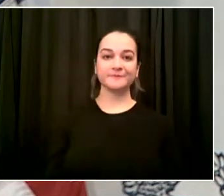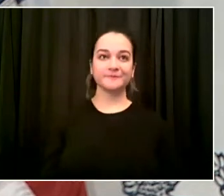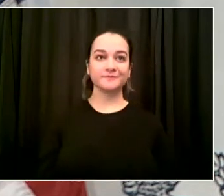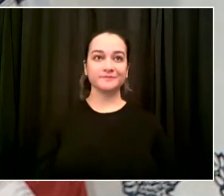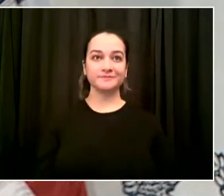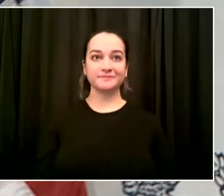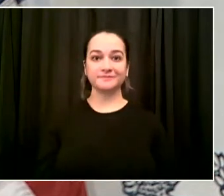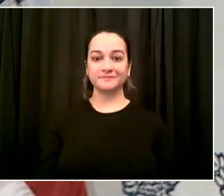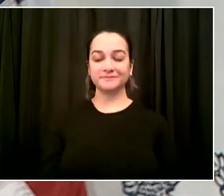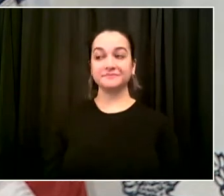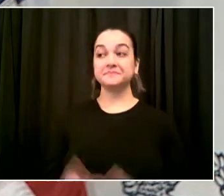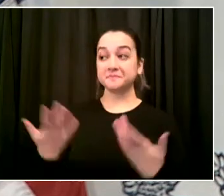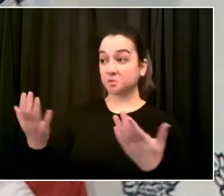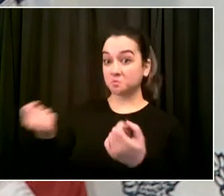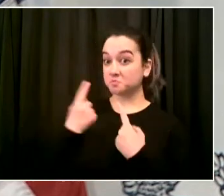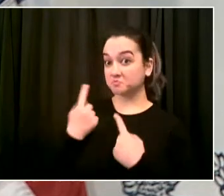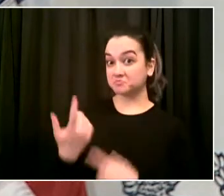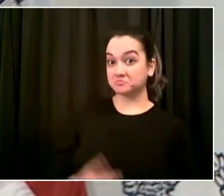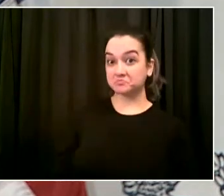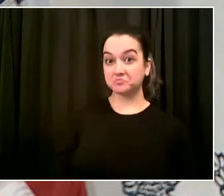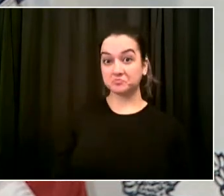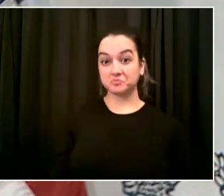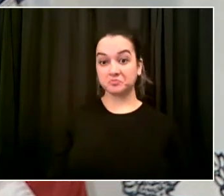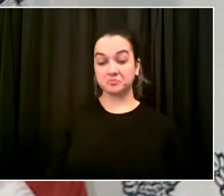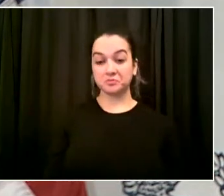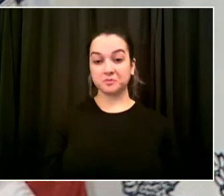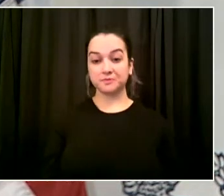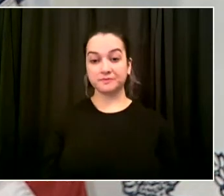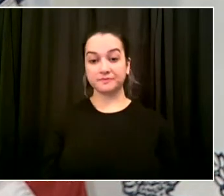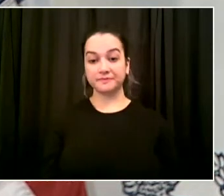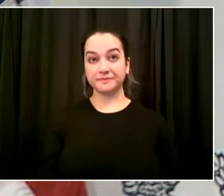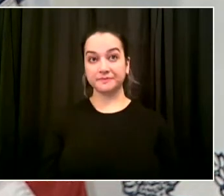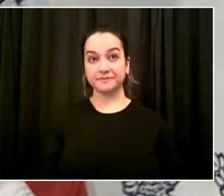MR. MAYOR, HOW ARE YOU DOING? FIND, WHAT IS GOING ON?